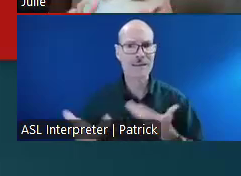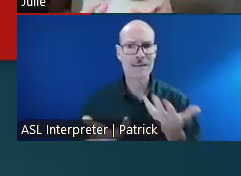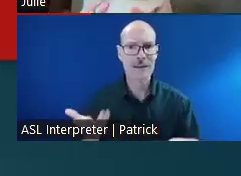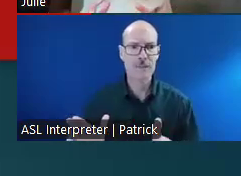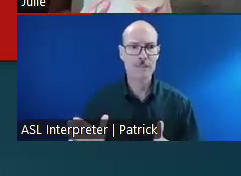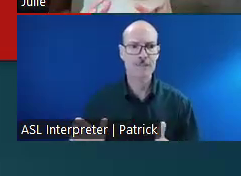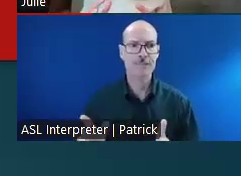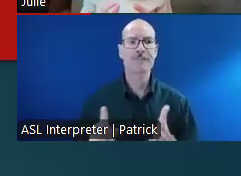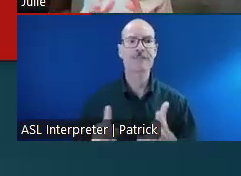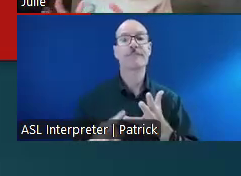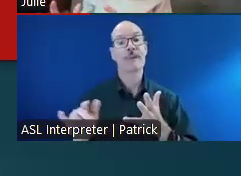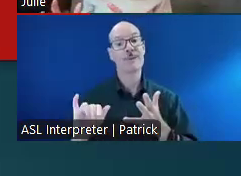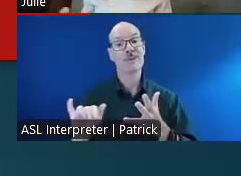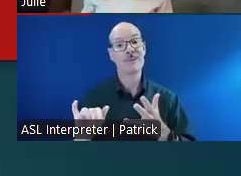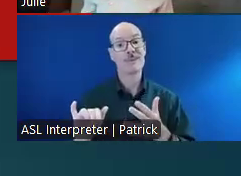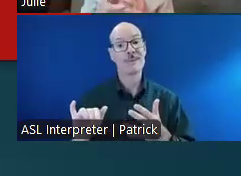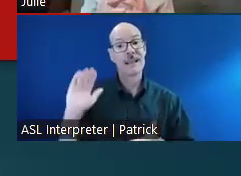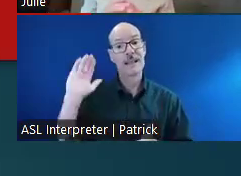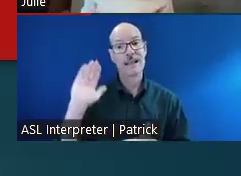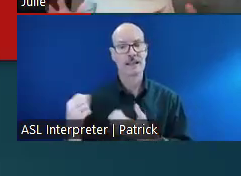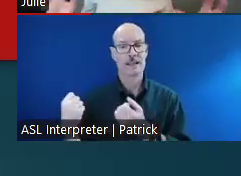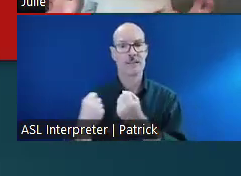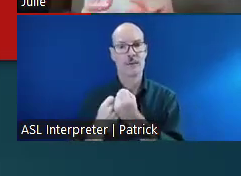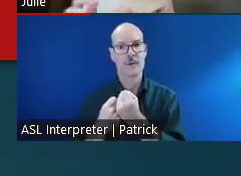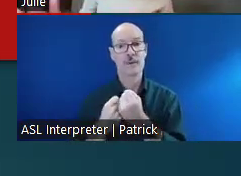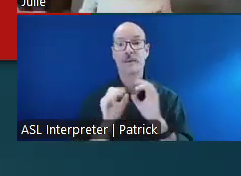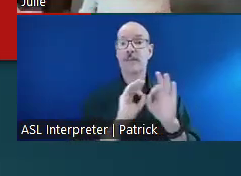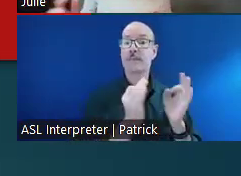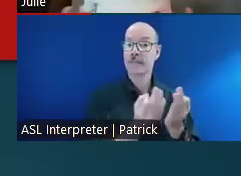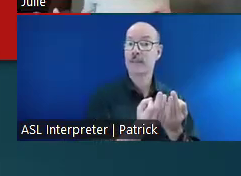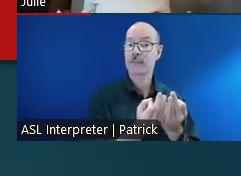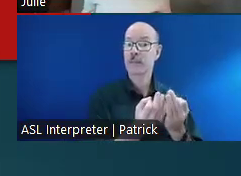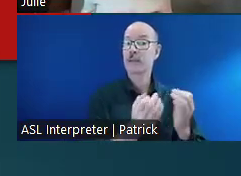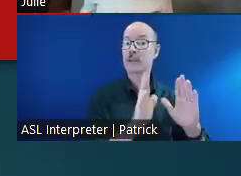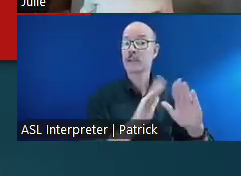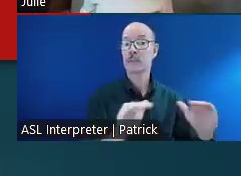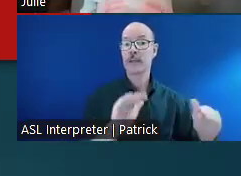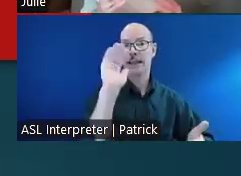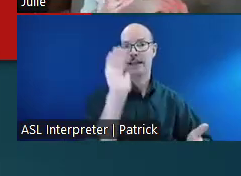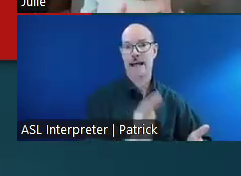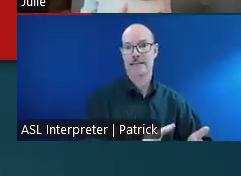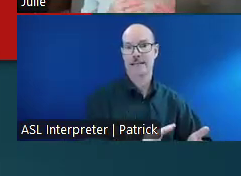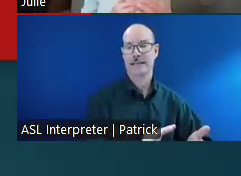Unfortunately, we're having smaller families, fewer children, more of us are living further and further away.